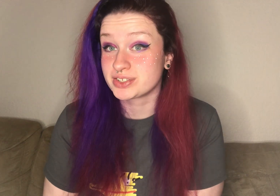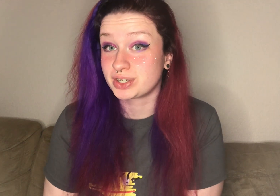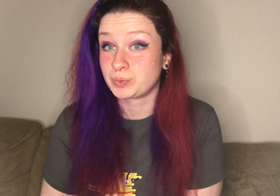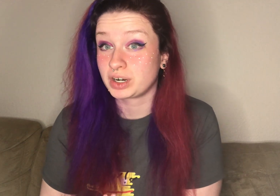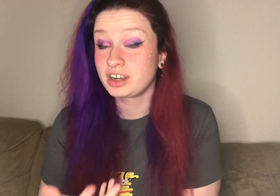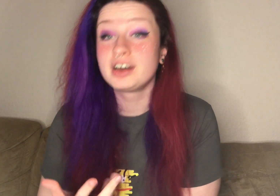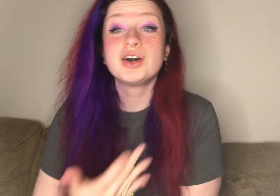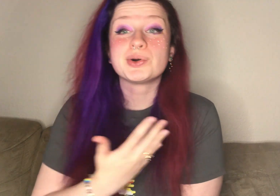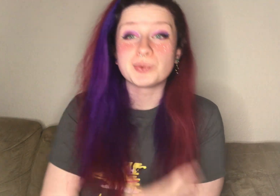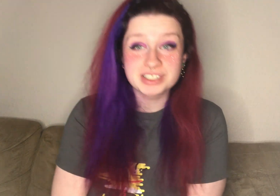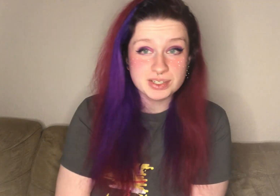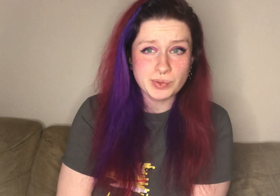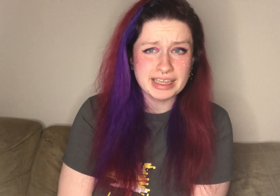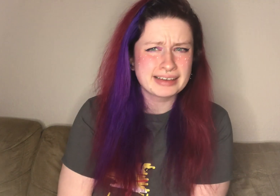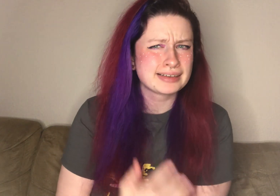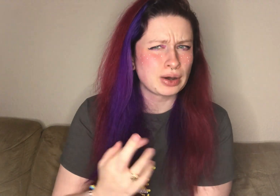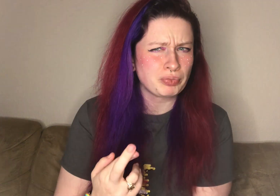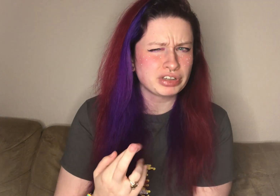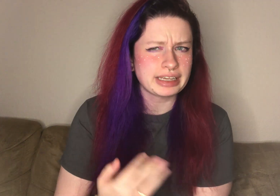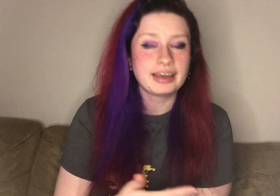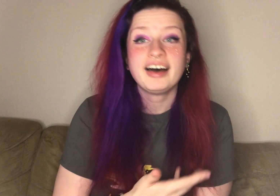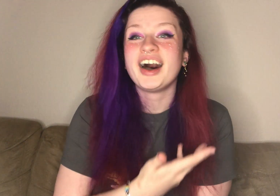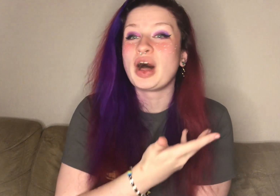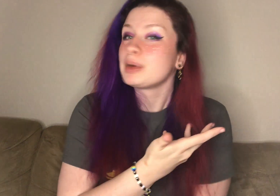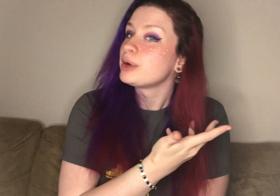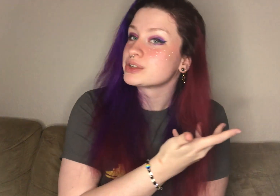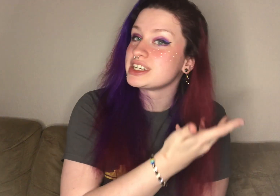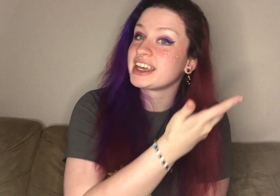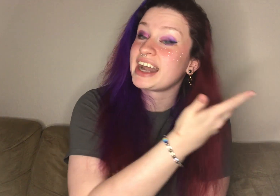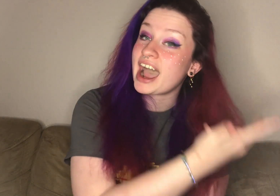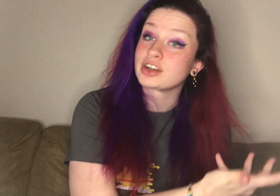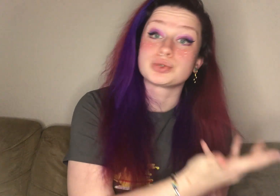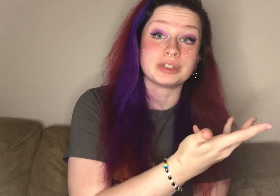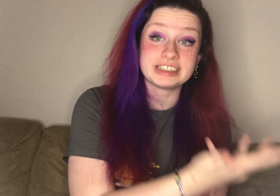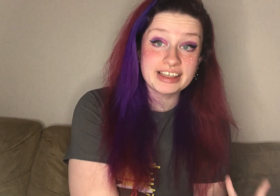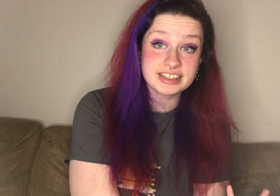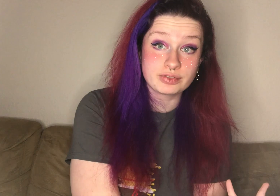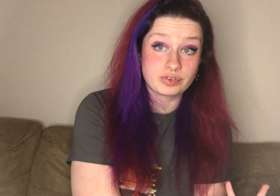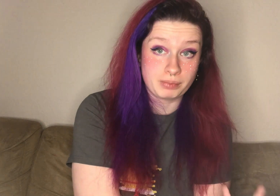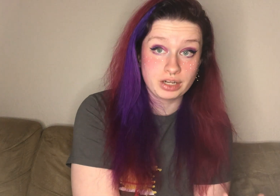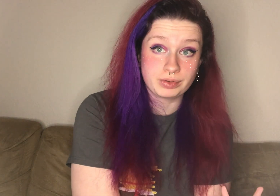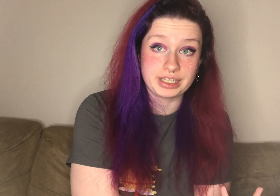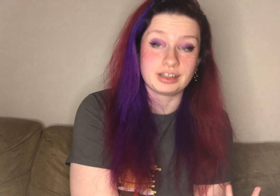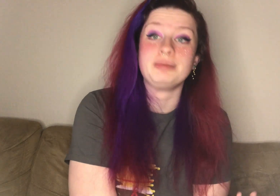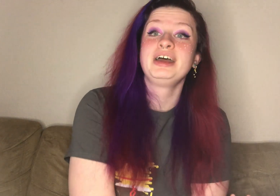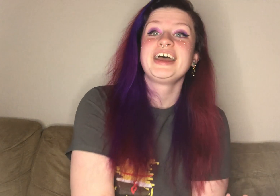gonna work: once a week (hopefully) i'll be posting an actual lesson from my curriculum